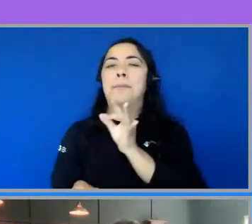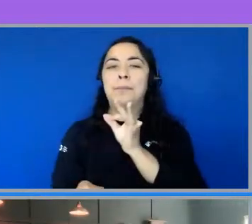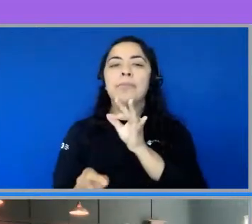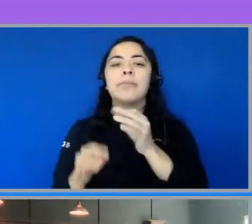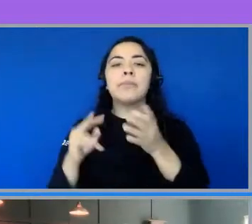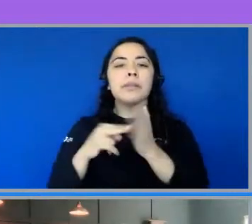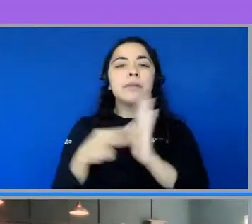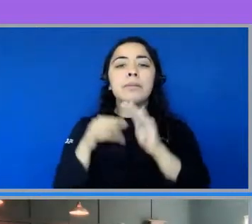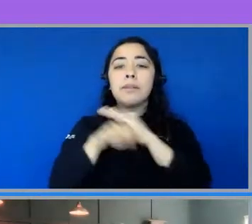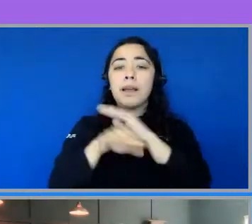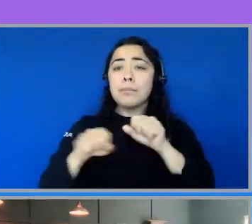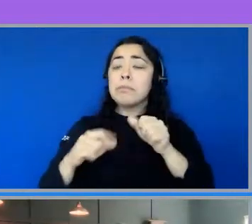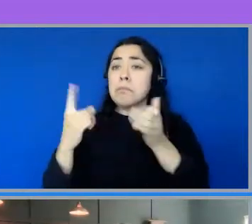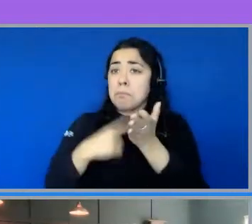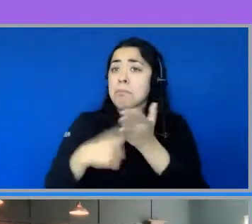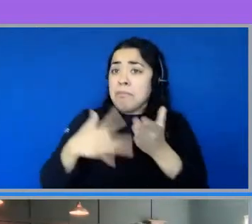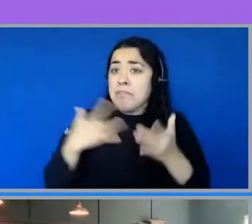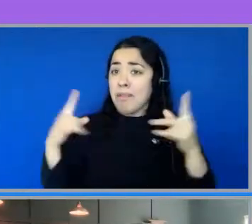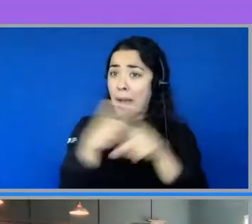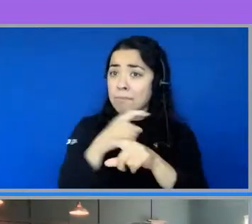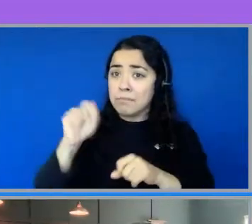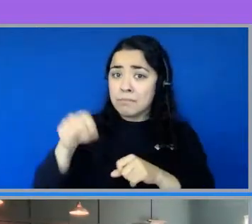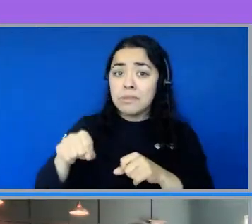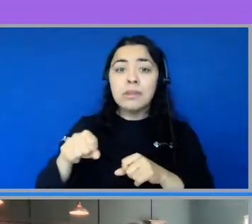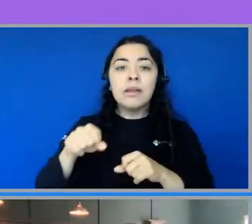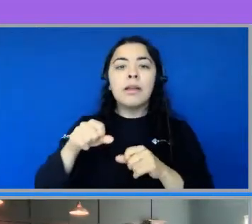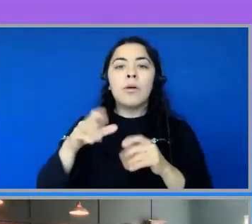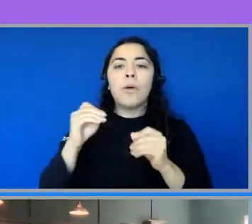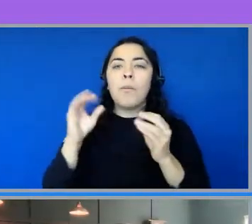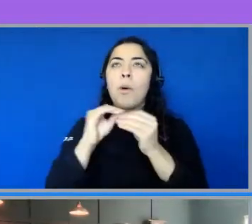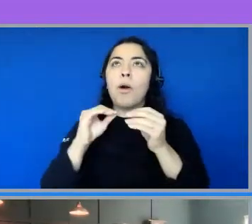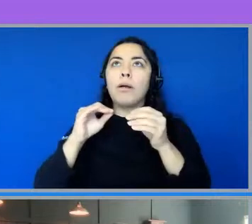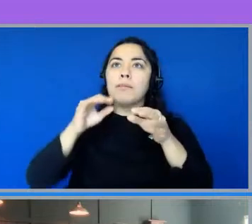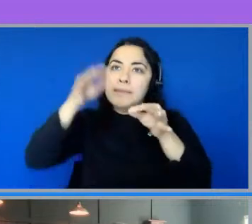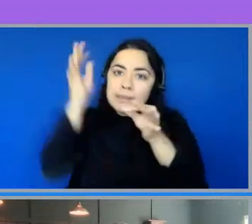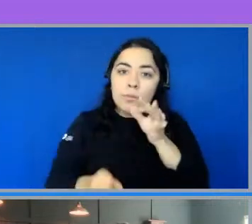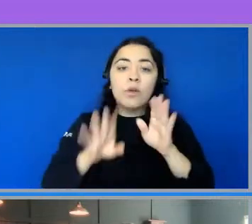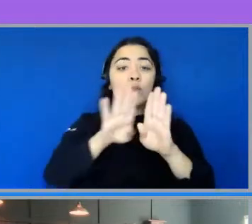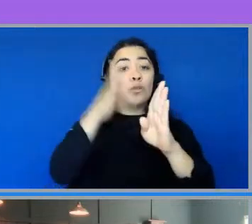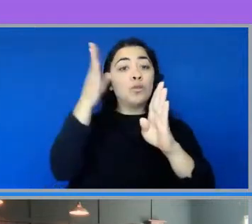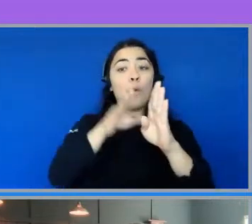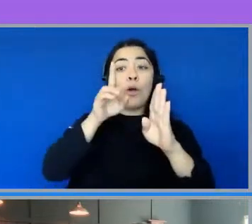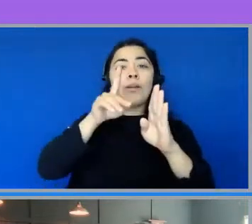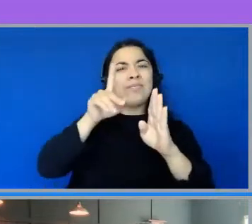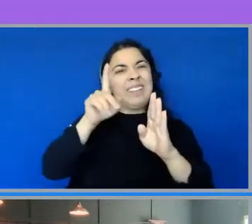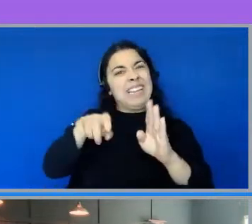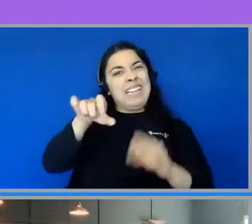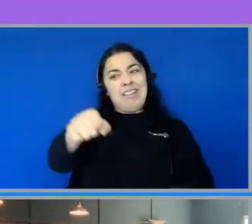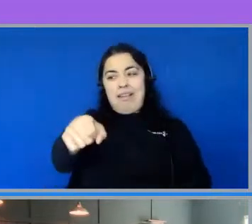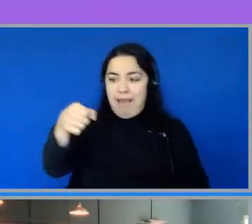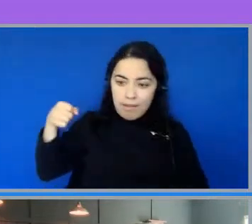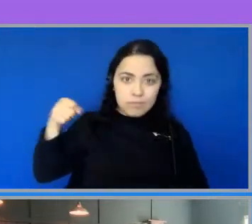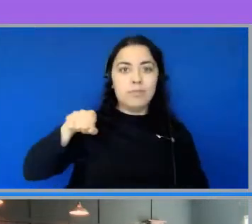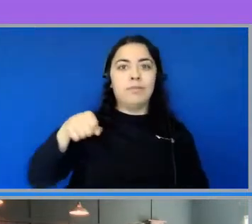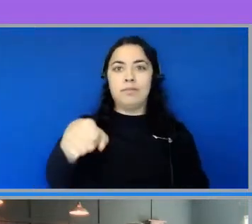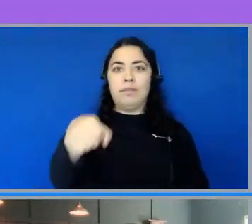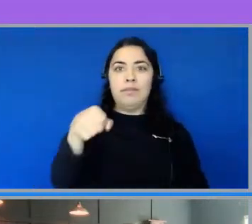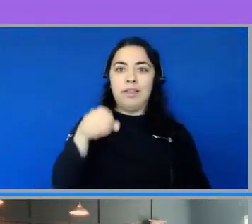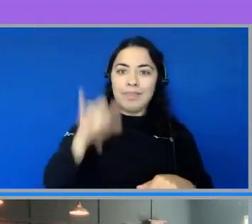accessibility can feel complicated and like that simplified version of doors need handles. The Web content